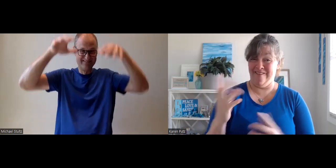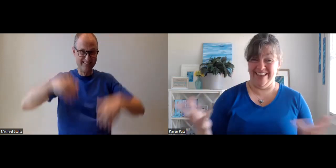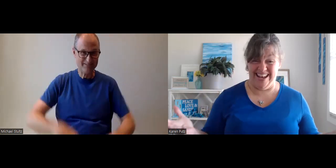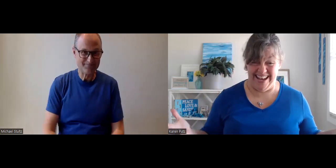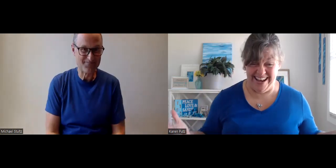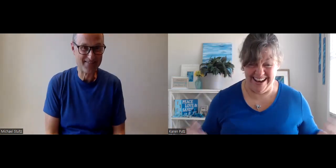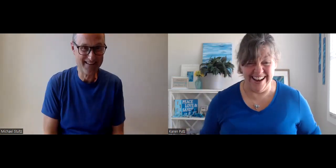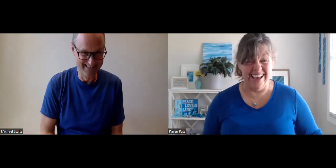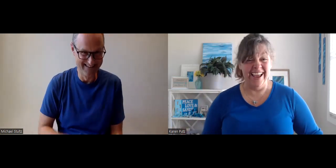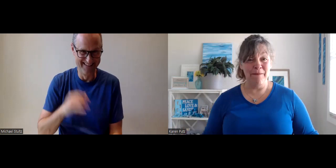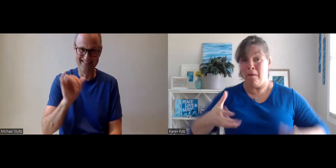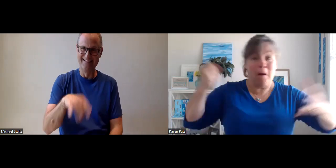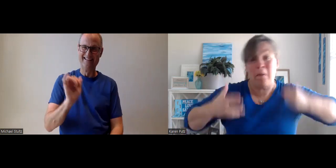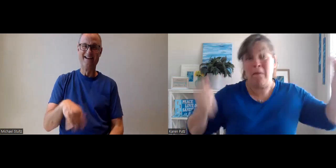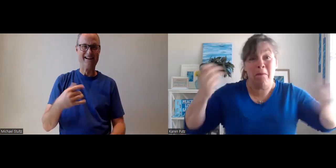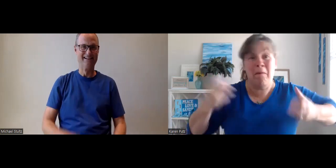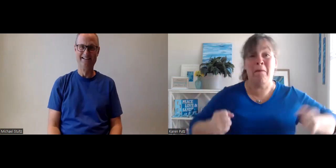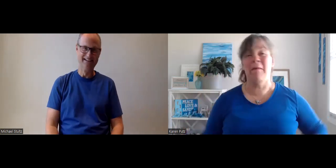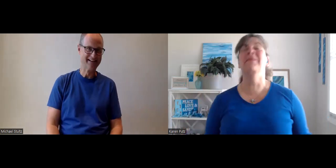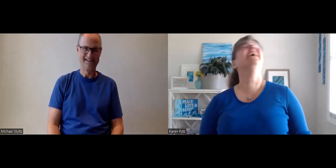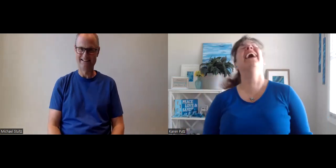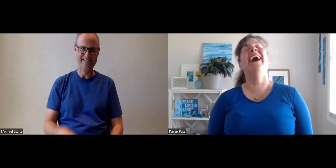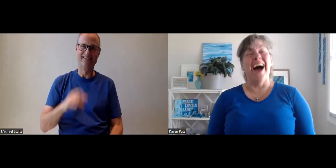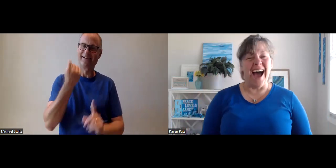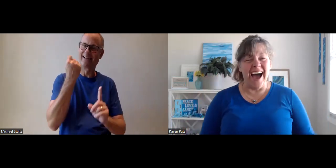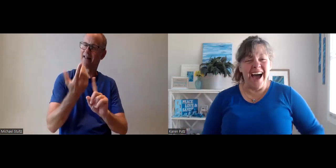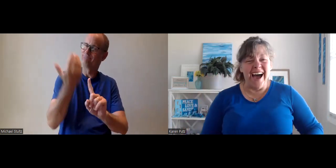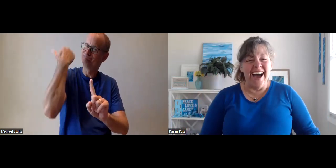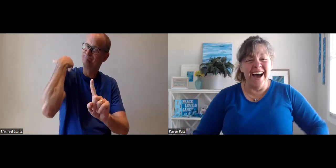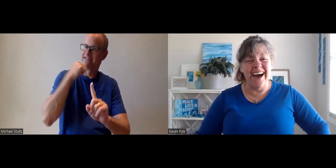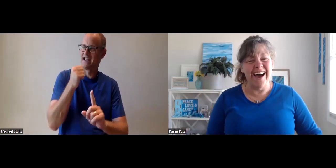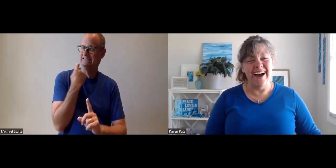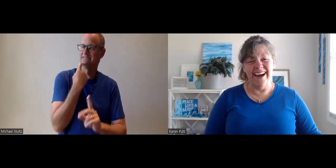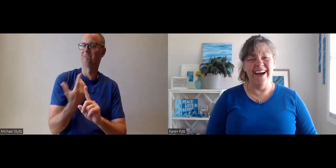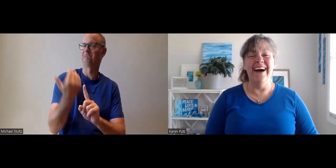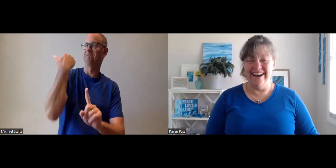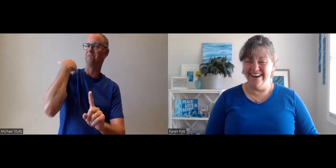I submitted multiple like photos for entries of contest.